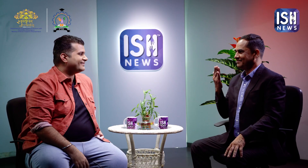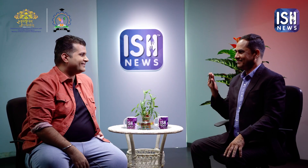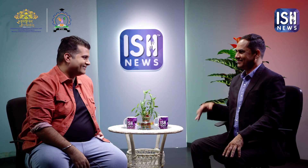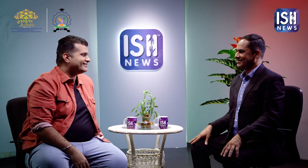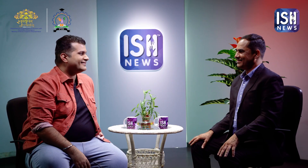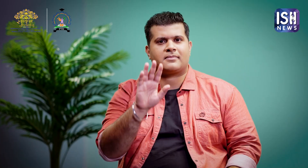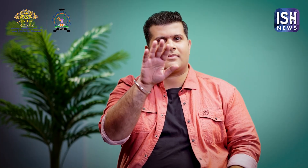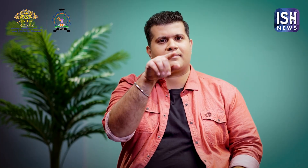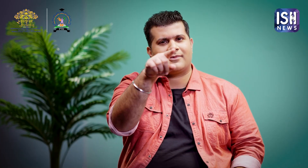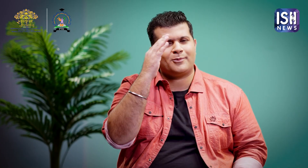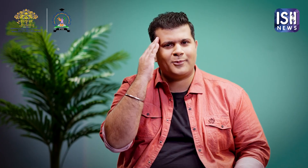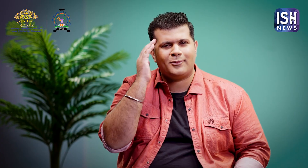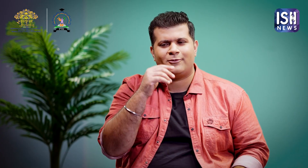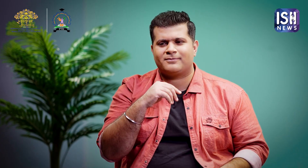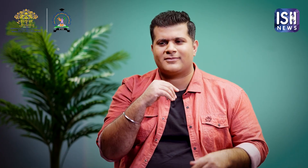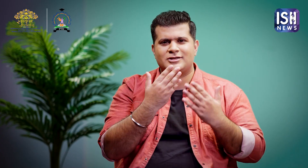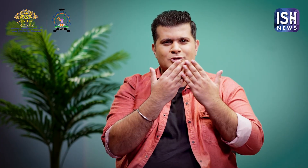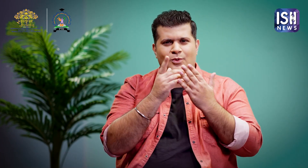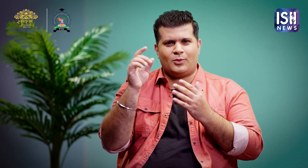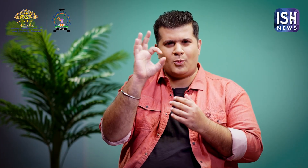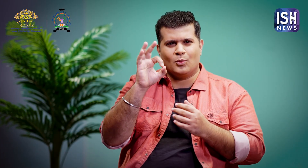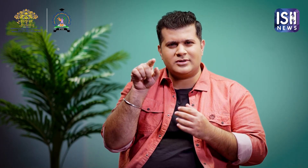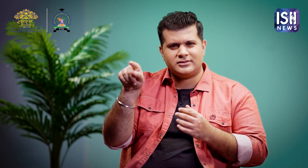Thank you. Let me tell you about the special school for the Deaf in Orissa.